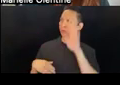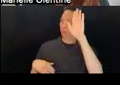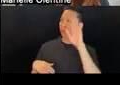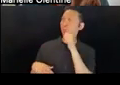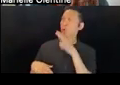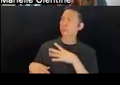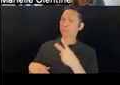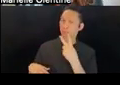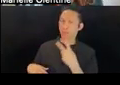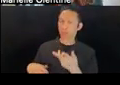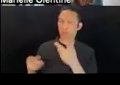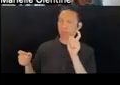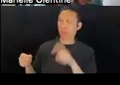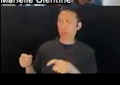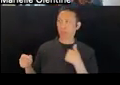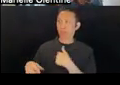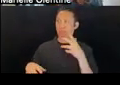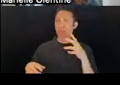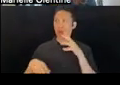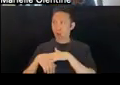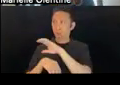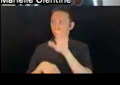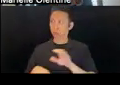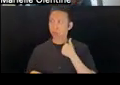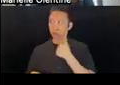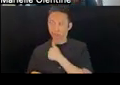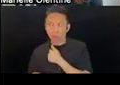And we feel pretty confident that this theater in the